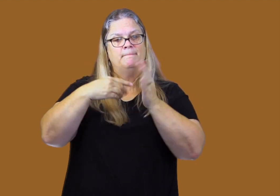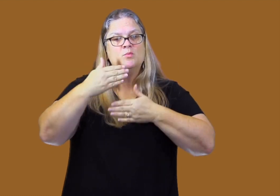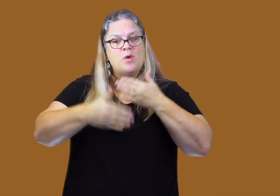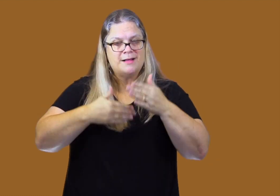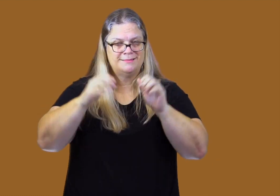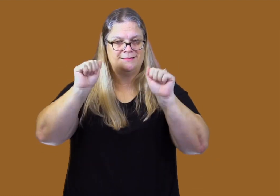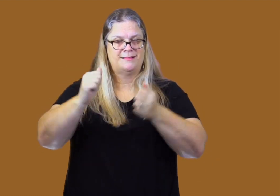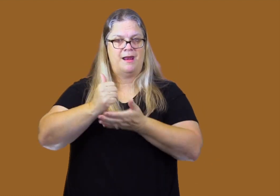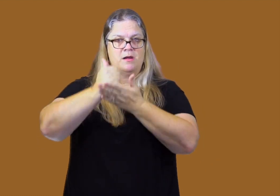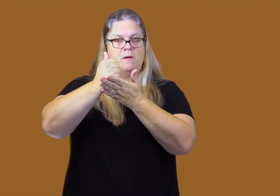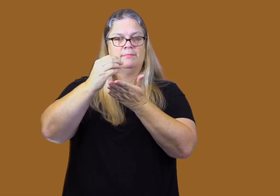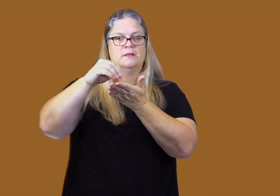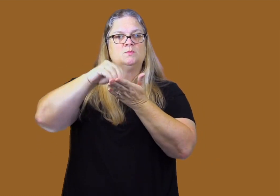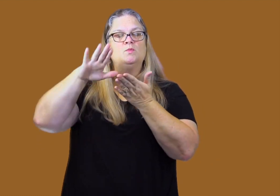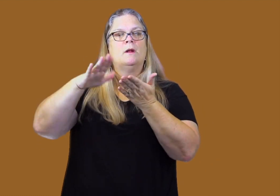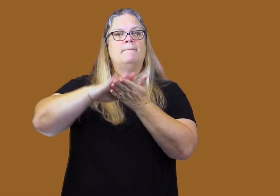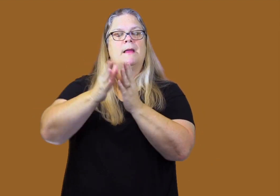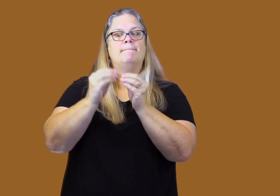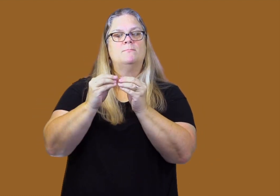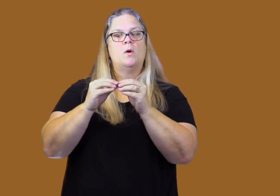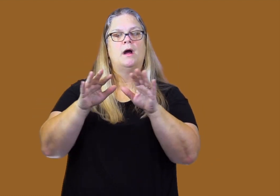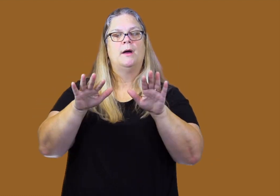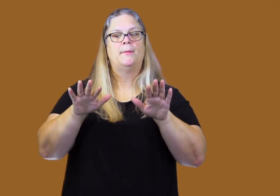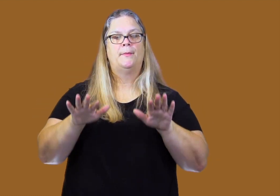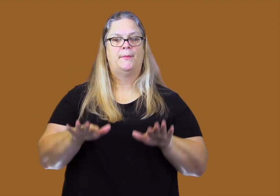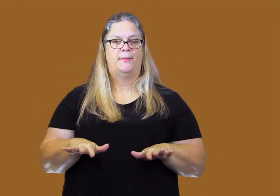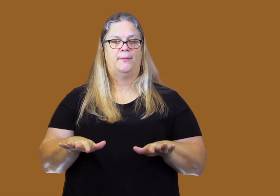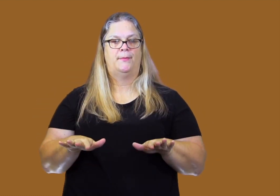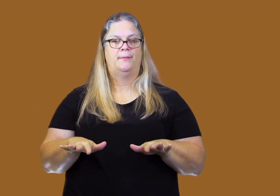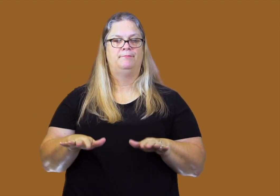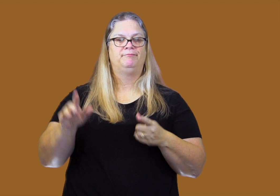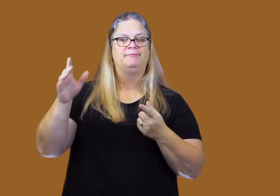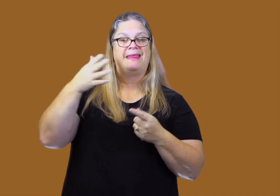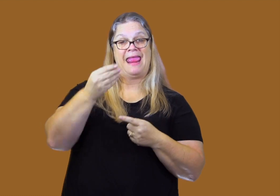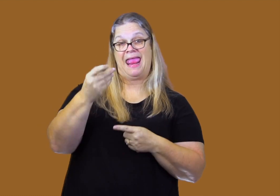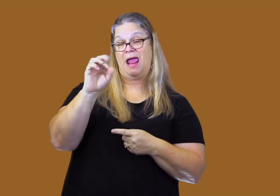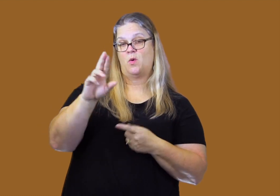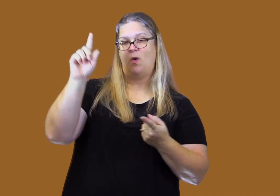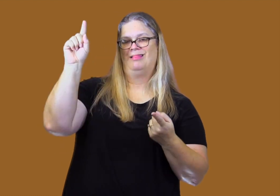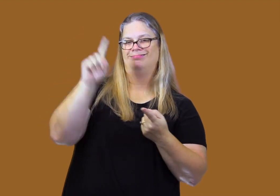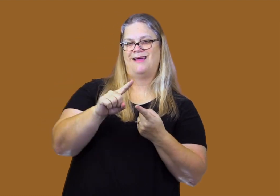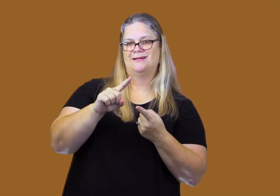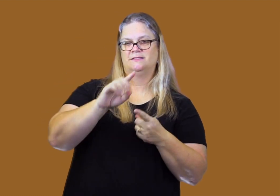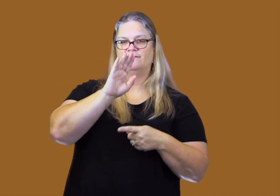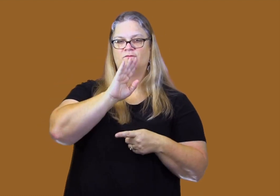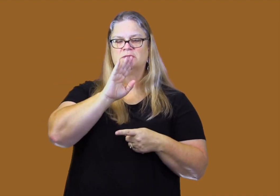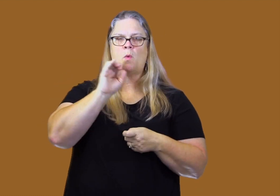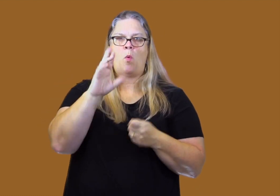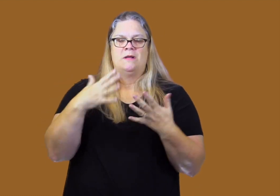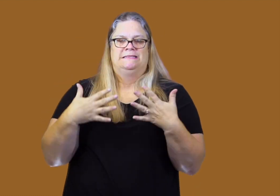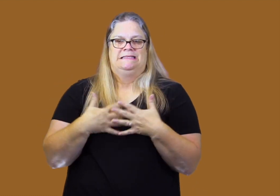the process can help the student become calm and/or less frustrated or scared.